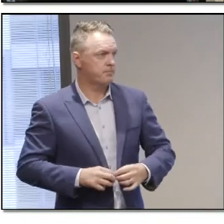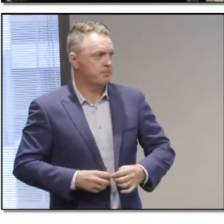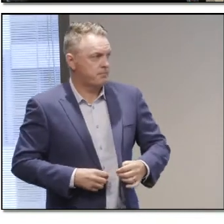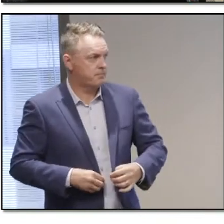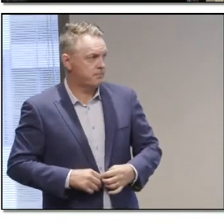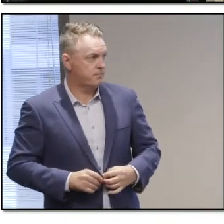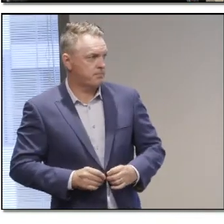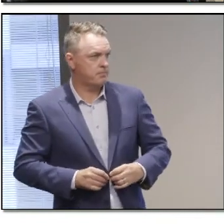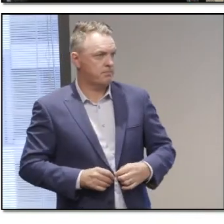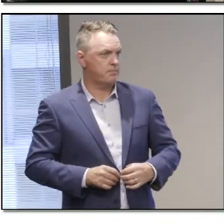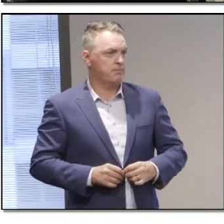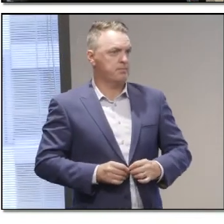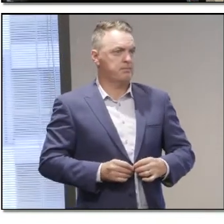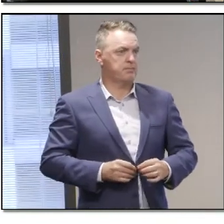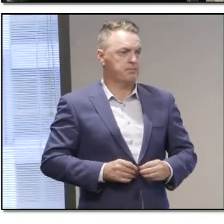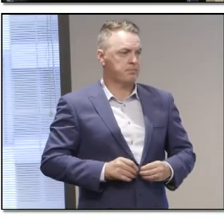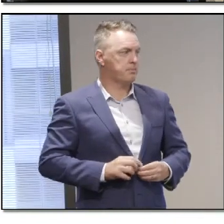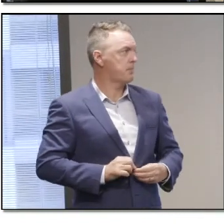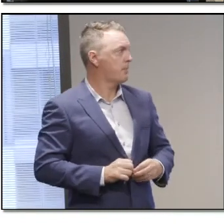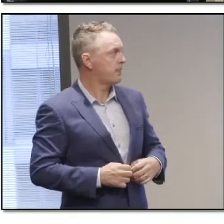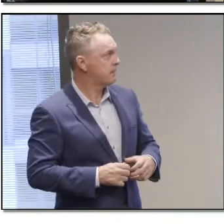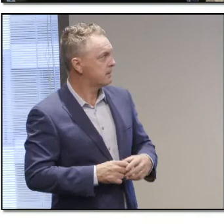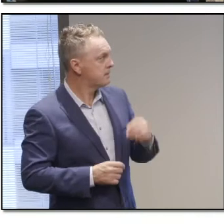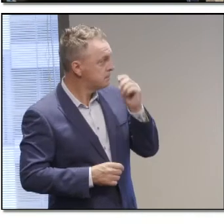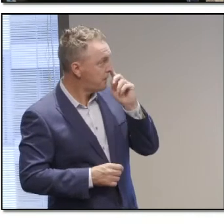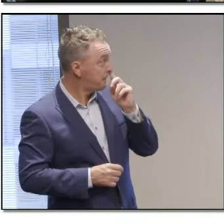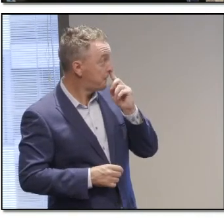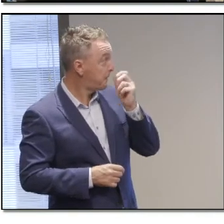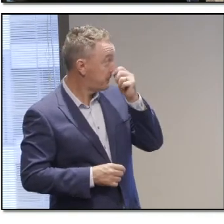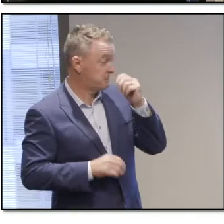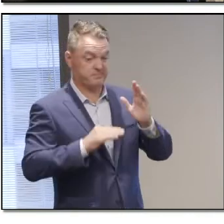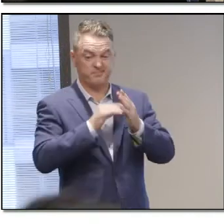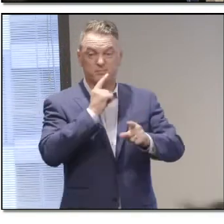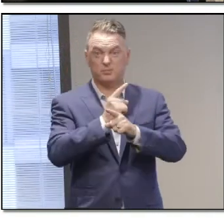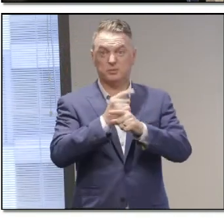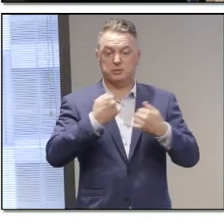So, turning to some of the disease is more specifically, the major risk factors for